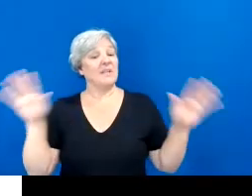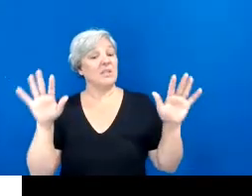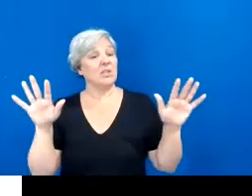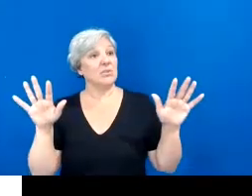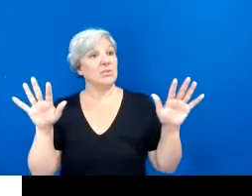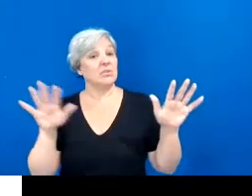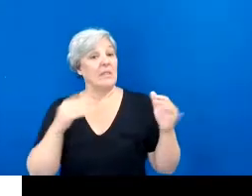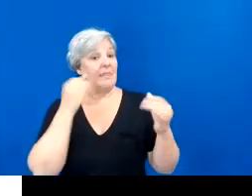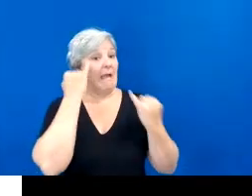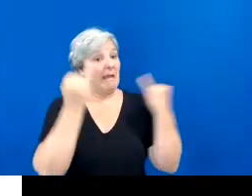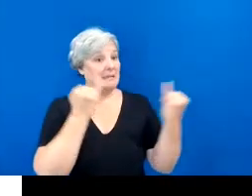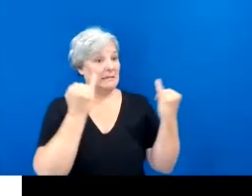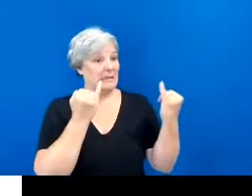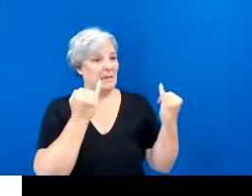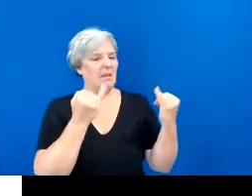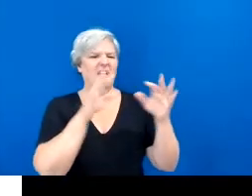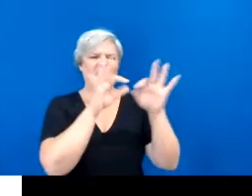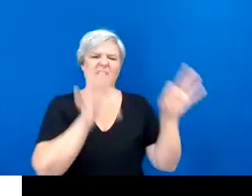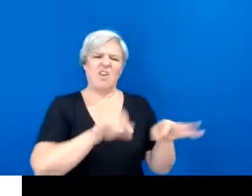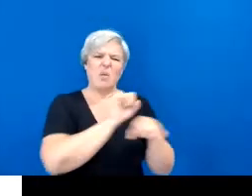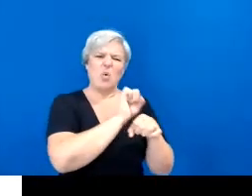IDEA audit framework, Linda Kobashigawa